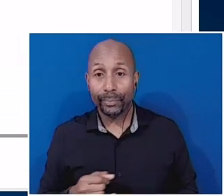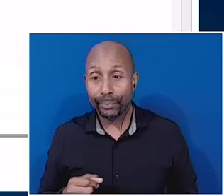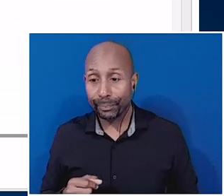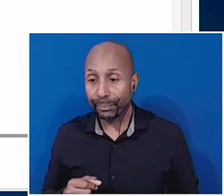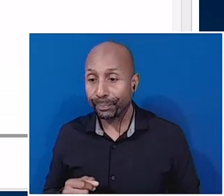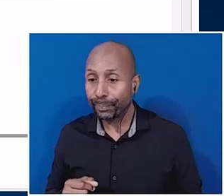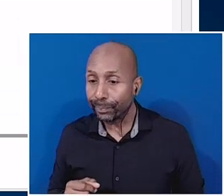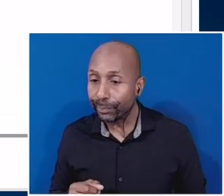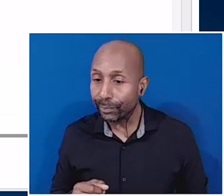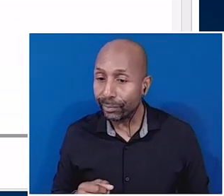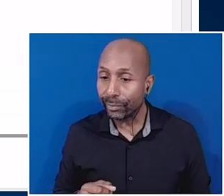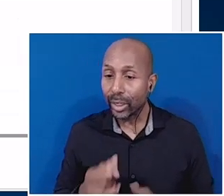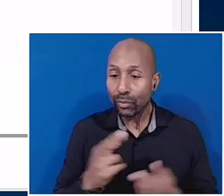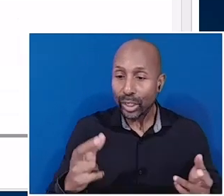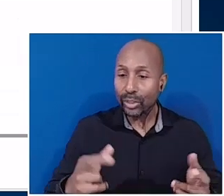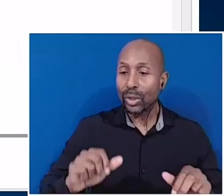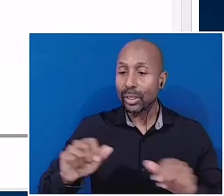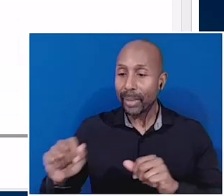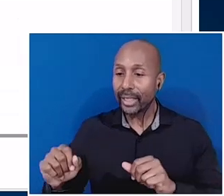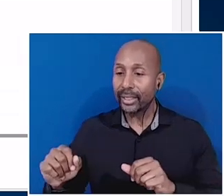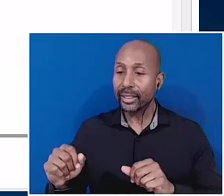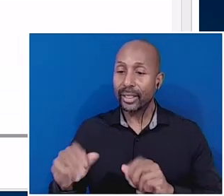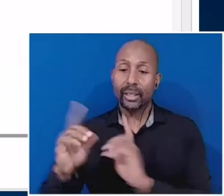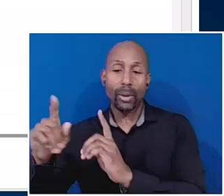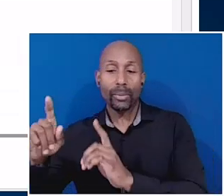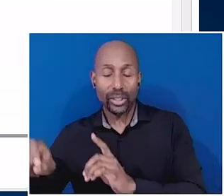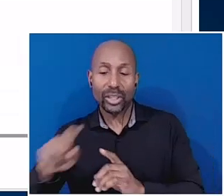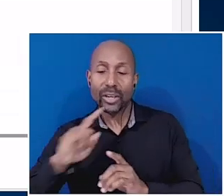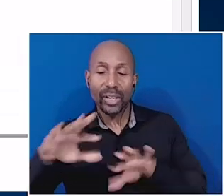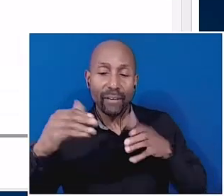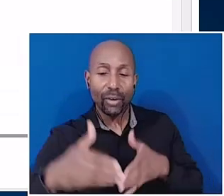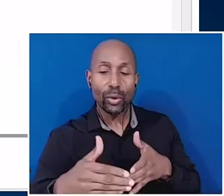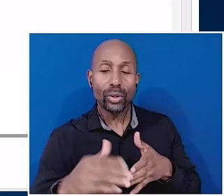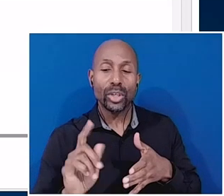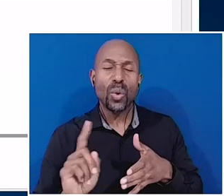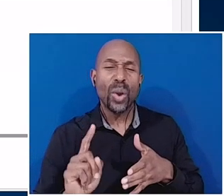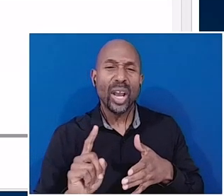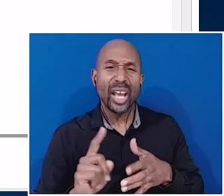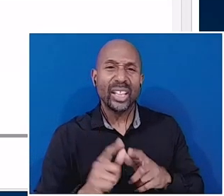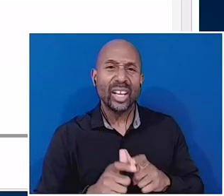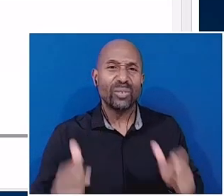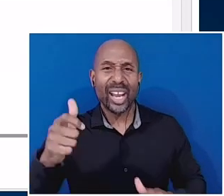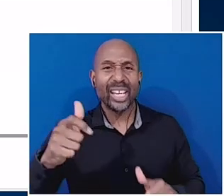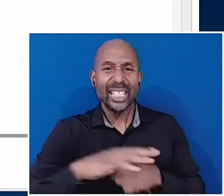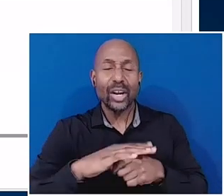areas of risk. So it would be helpful to hear a bit more about intent and rationale about the shift